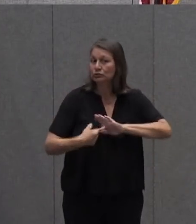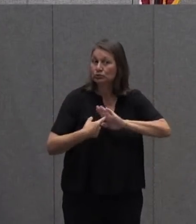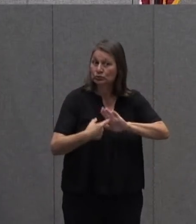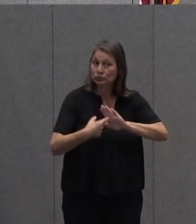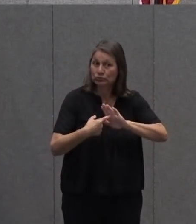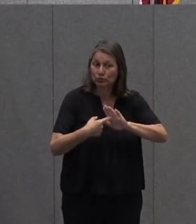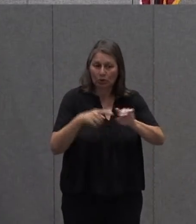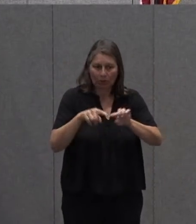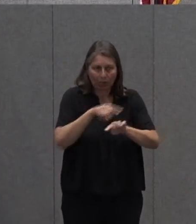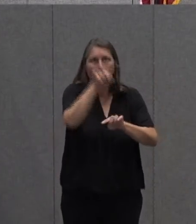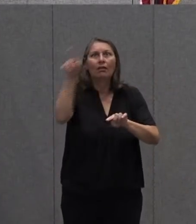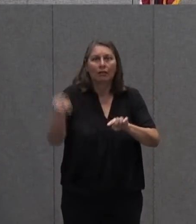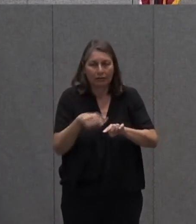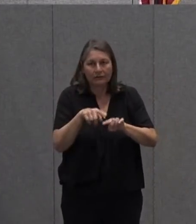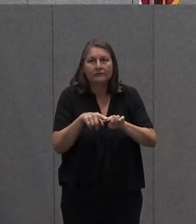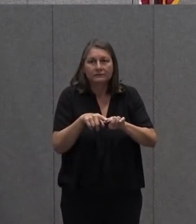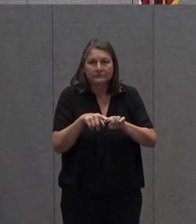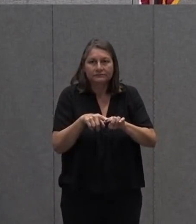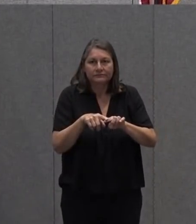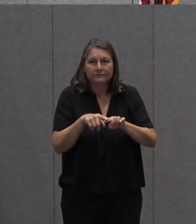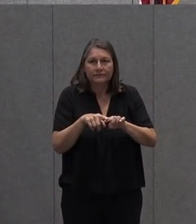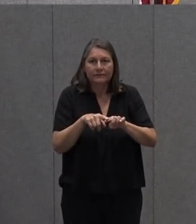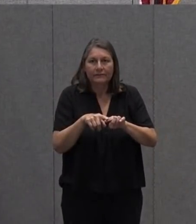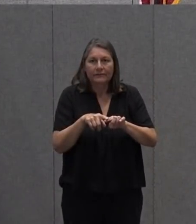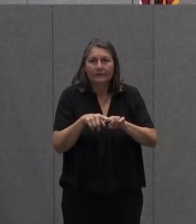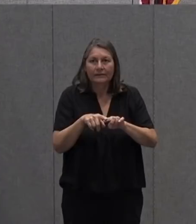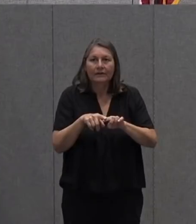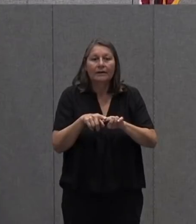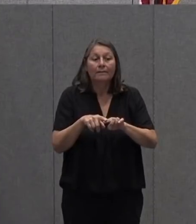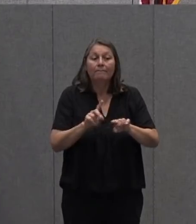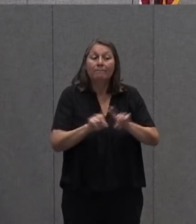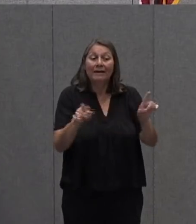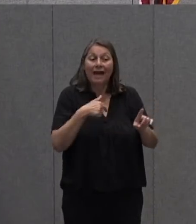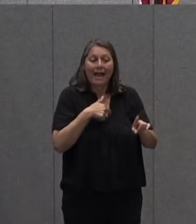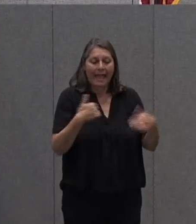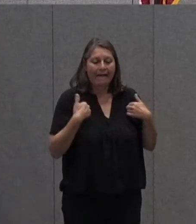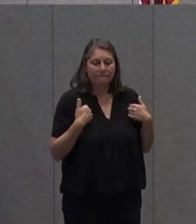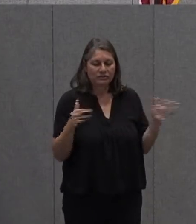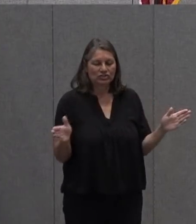what we have over here on the table, which is a small version of it.